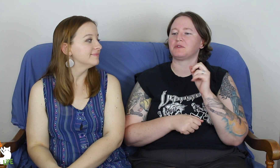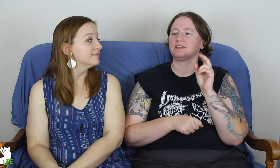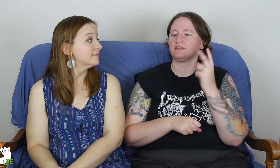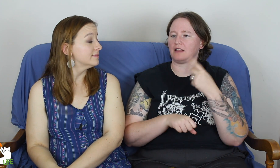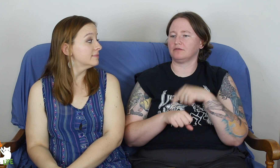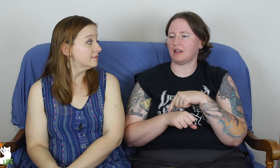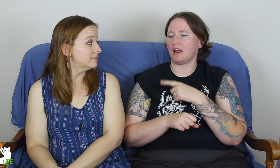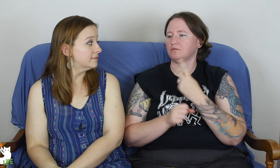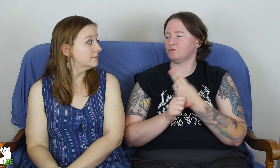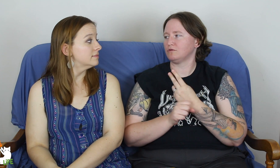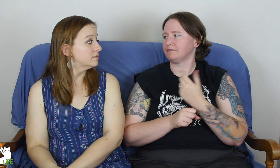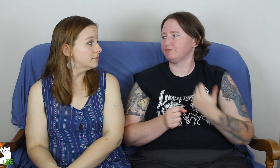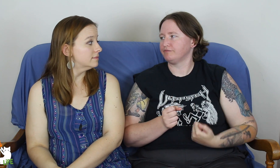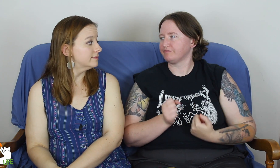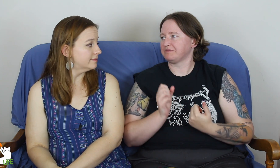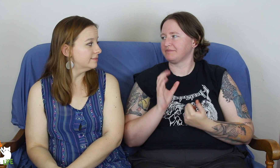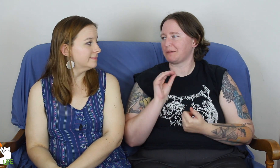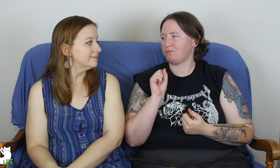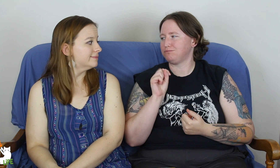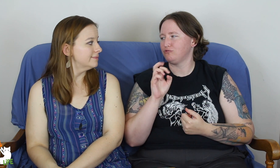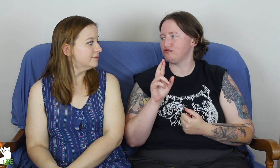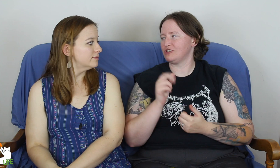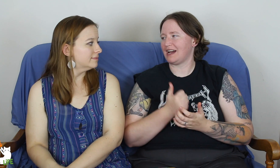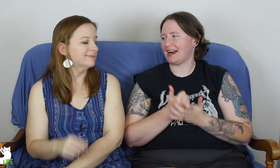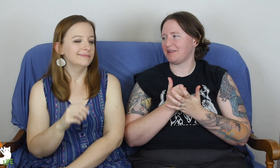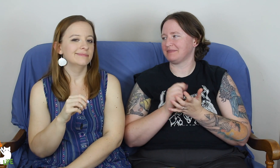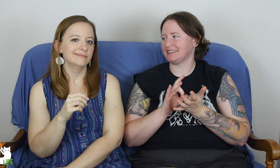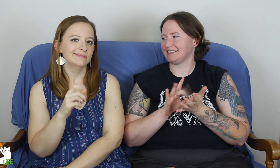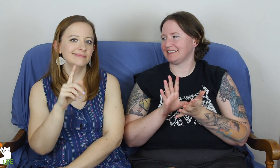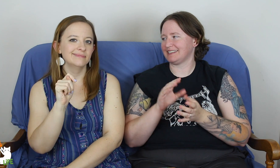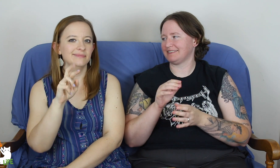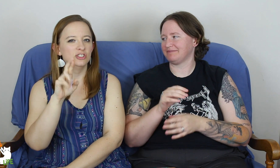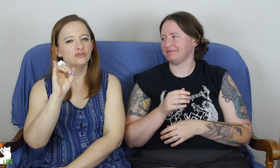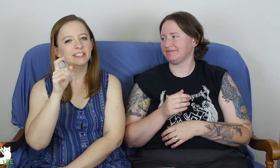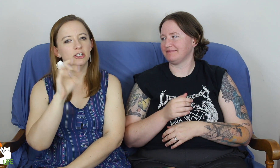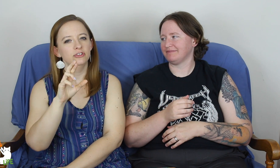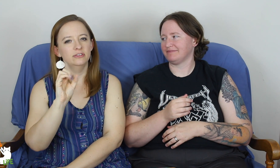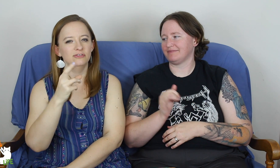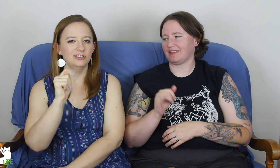The second time she used a booster shot to help. [JI] Yeah, it's a trigger shot.